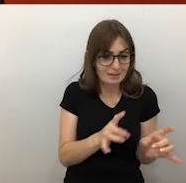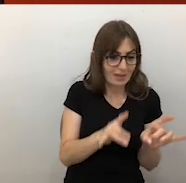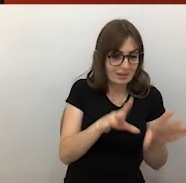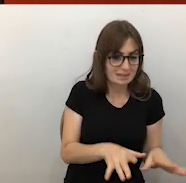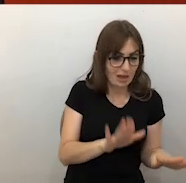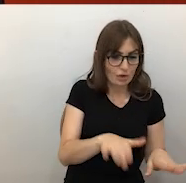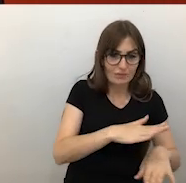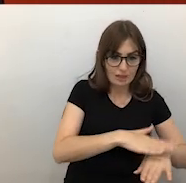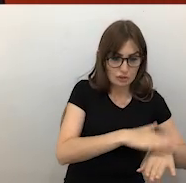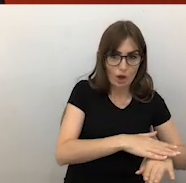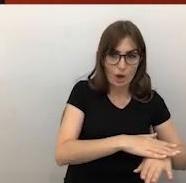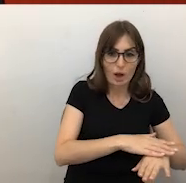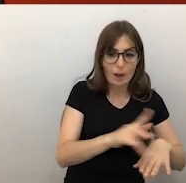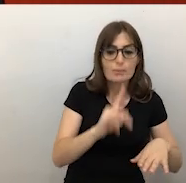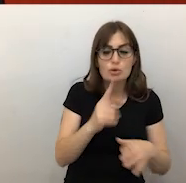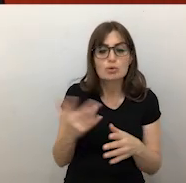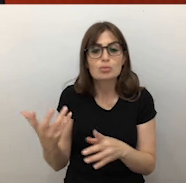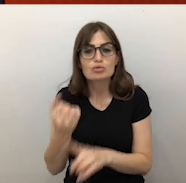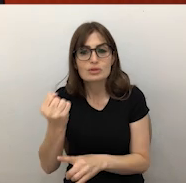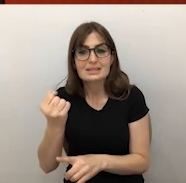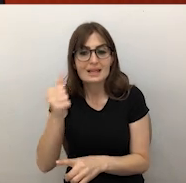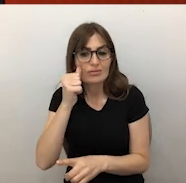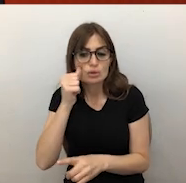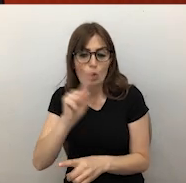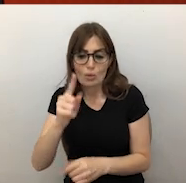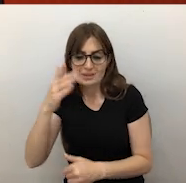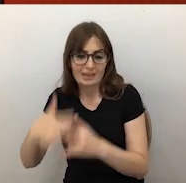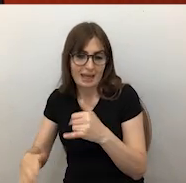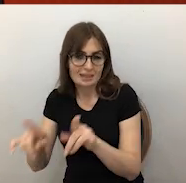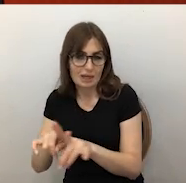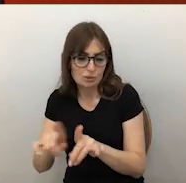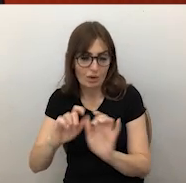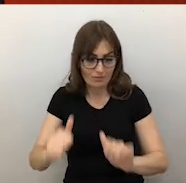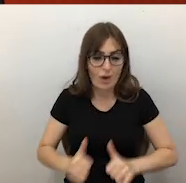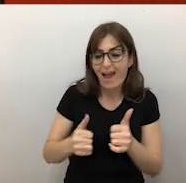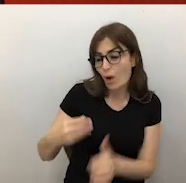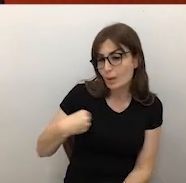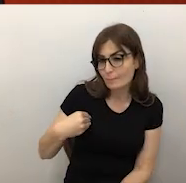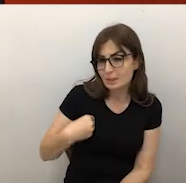to the cash balance at the beginning of the period, you arrive at the cash balance at the end of the period.